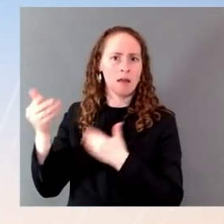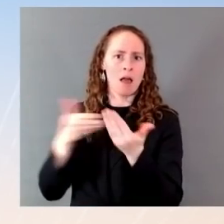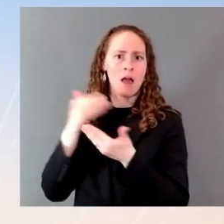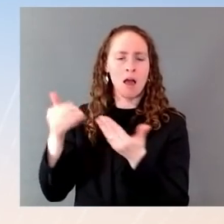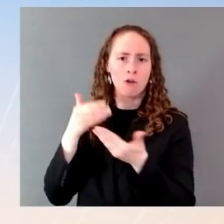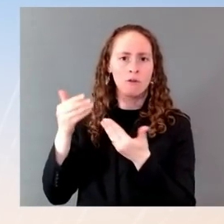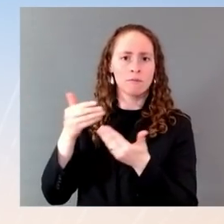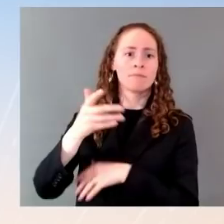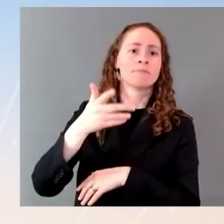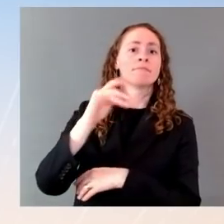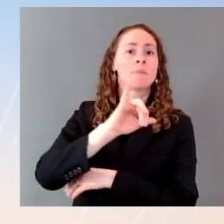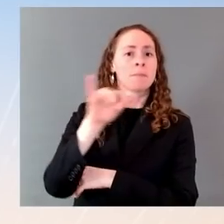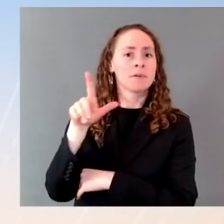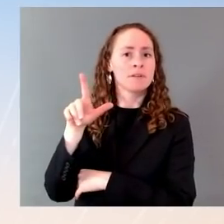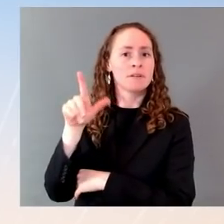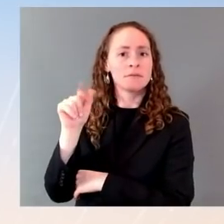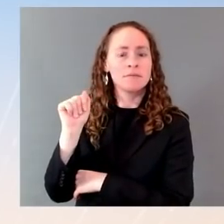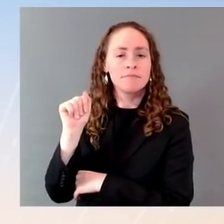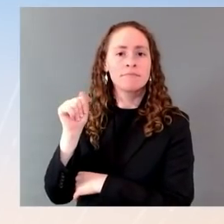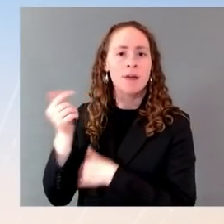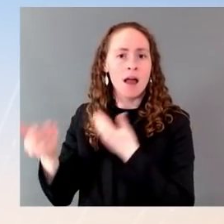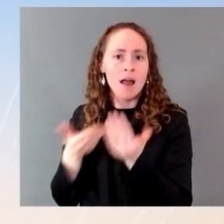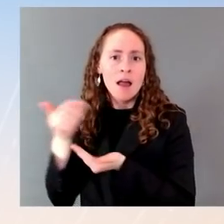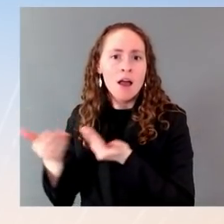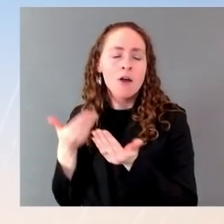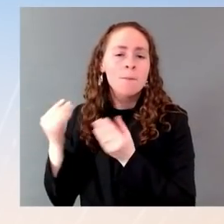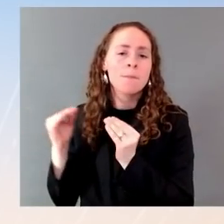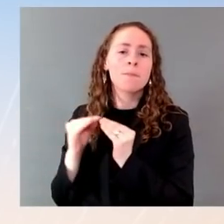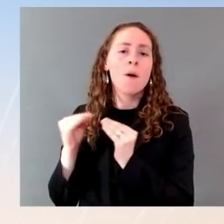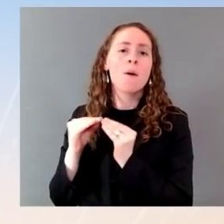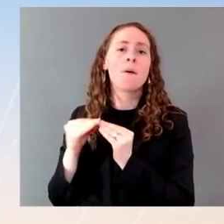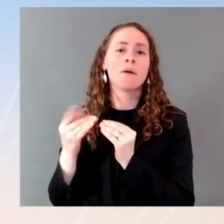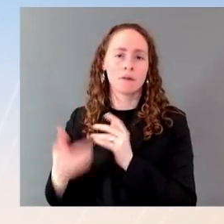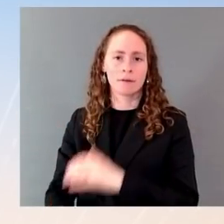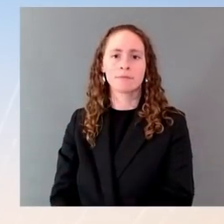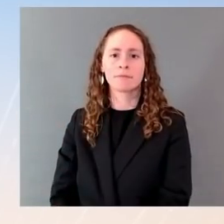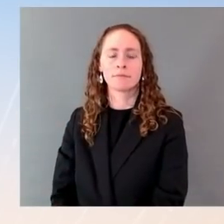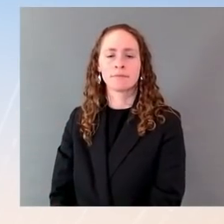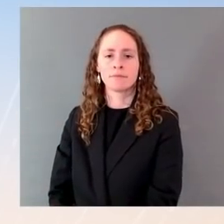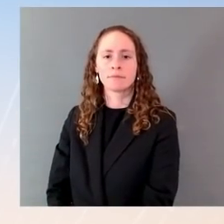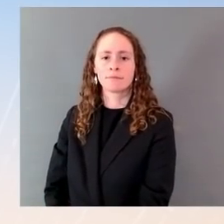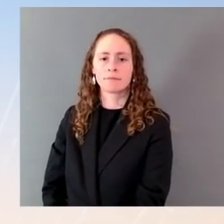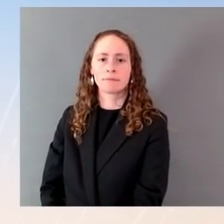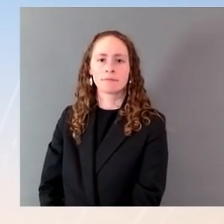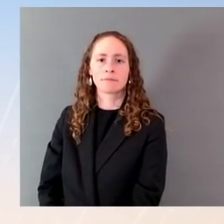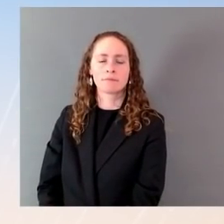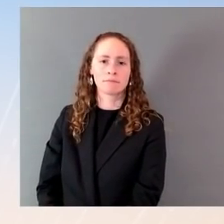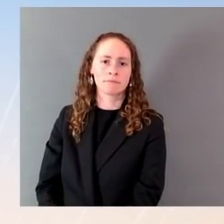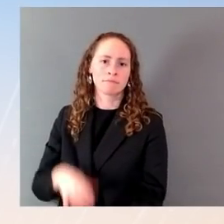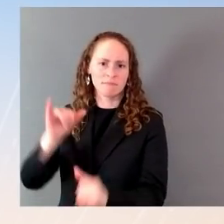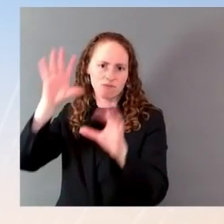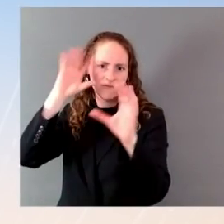for supporting programs like the COPS program, ensuring that our law enforcement are good partners as we're working to address